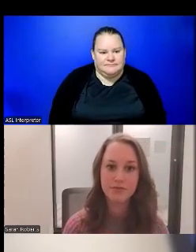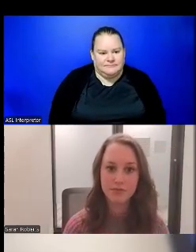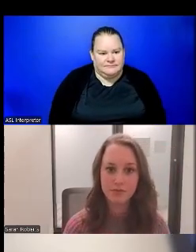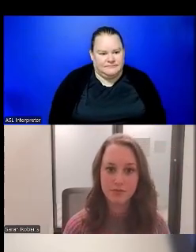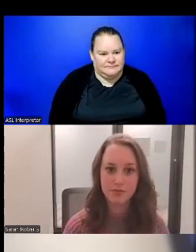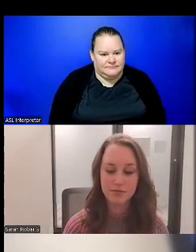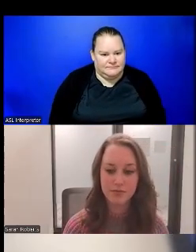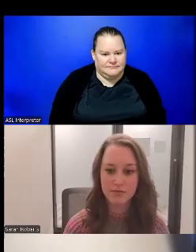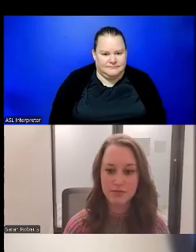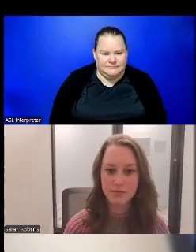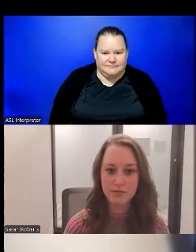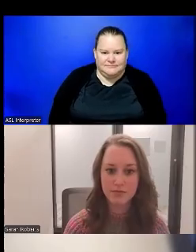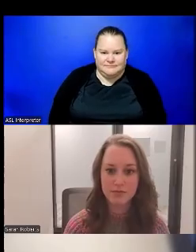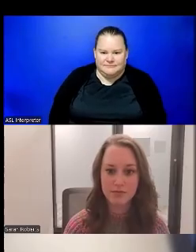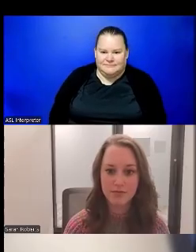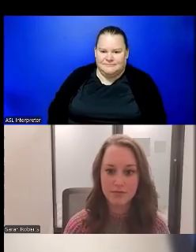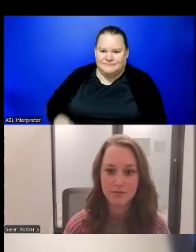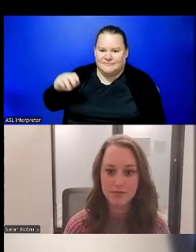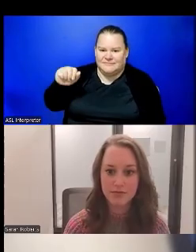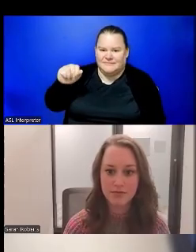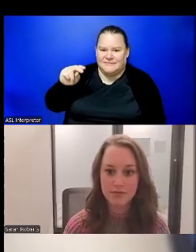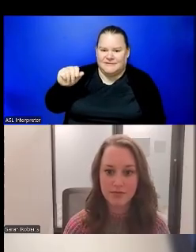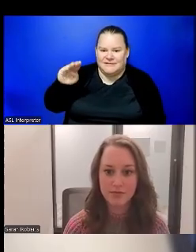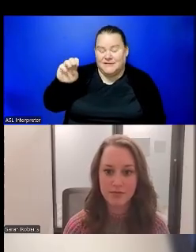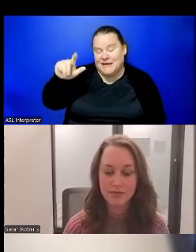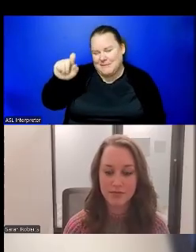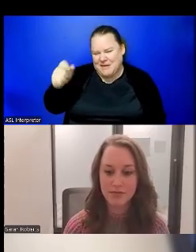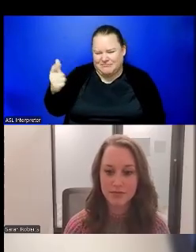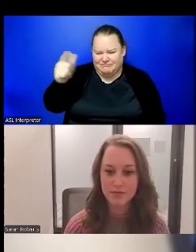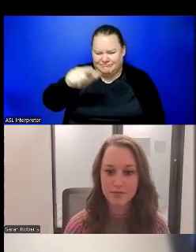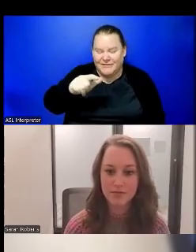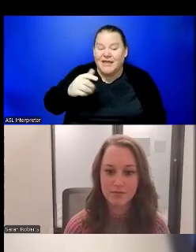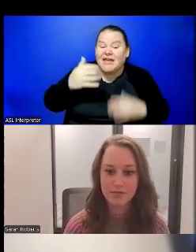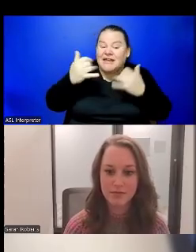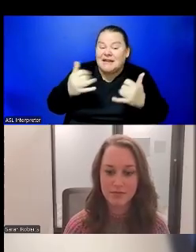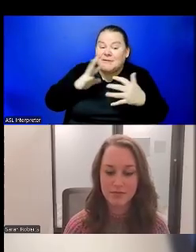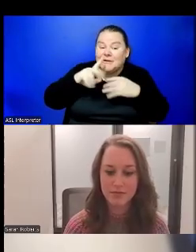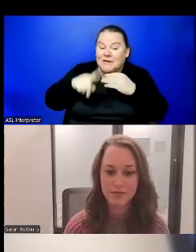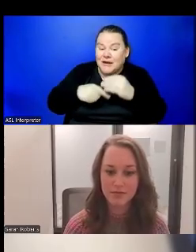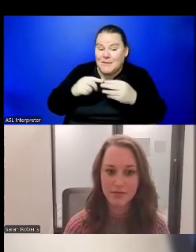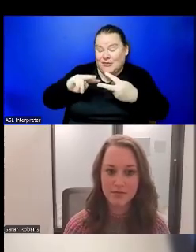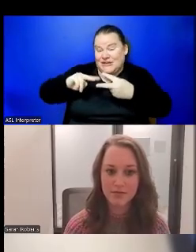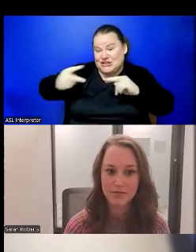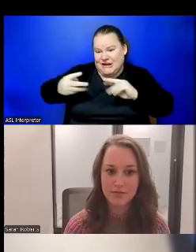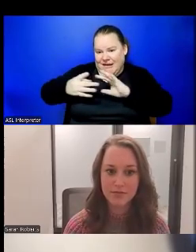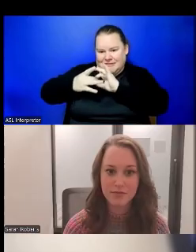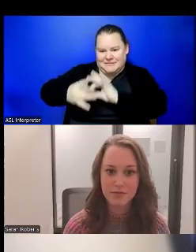Annabelle Wilcox: right. Thanks, Dr Clemens, so I'm going to talk now about the genetics of Prader relief syndrome. So just go